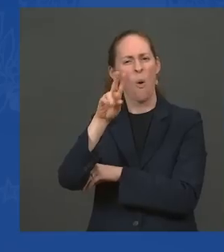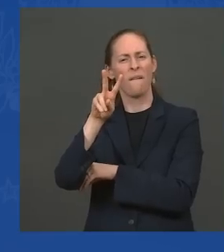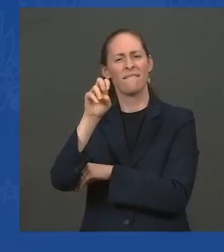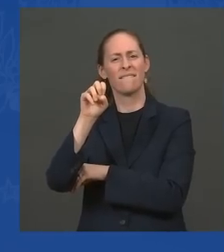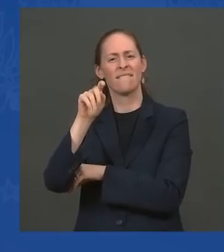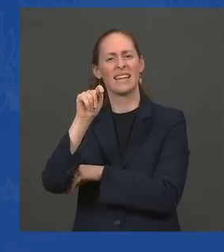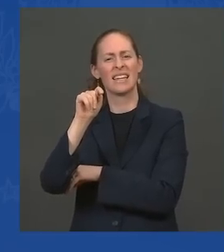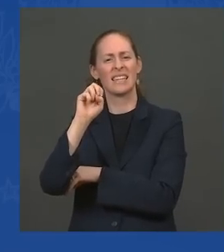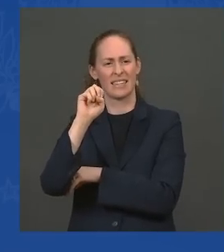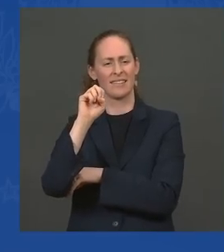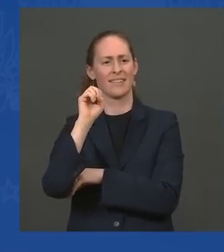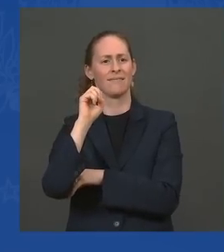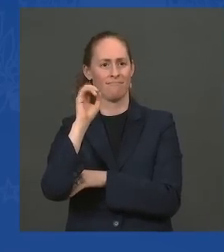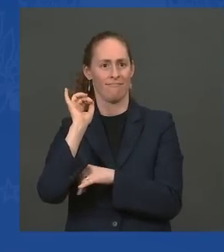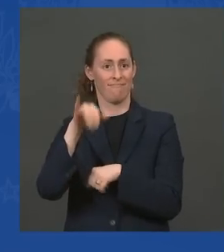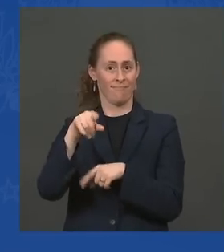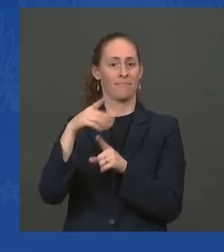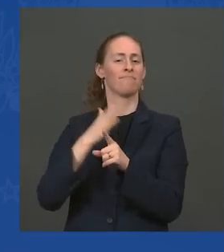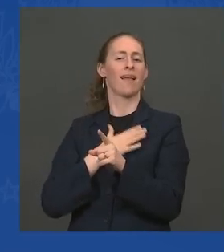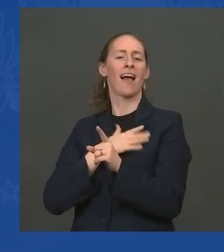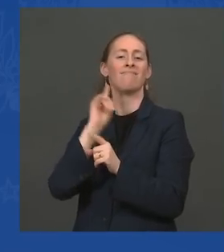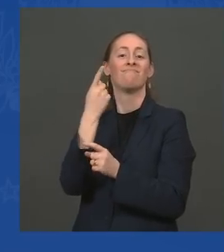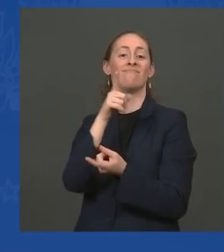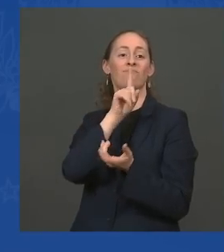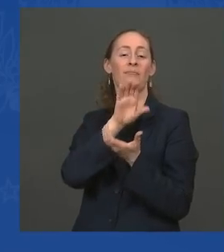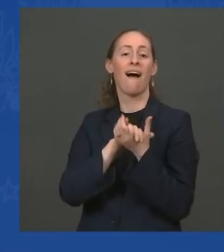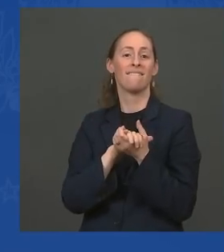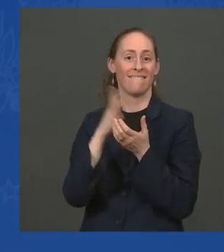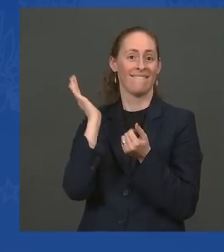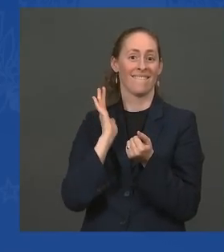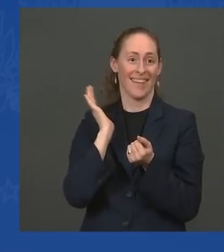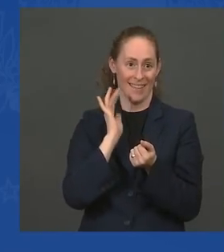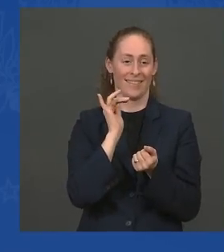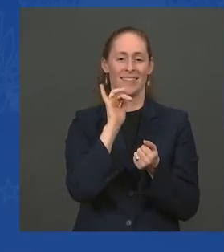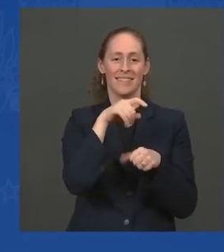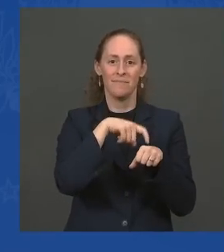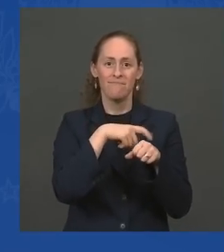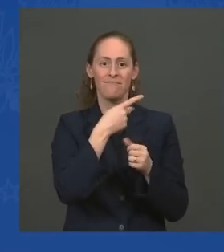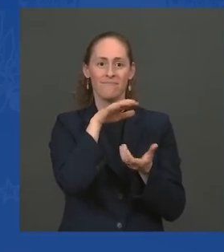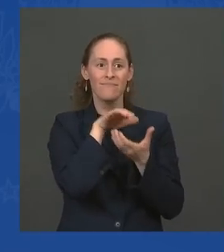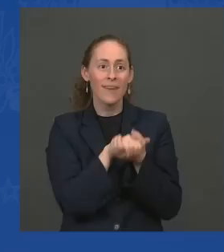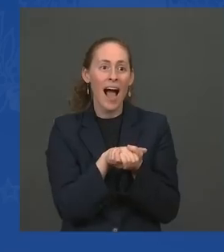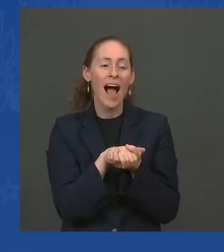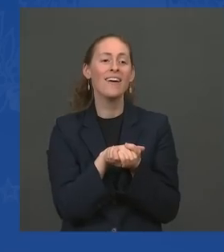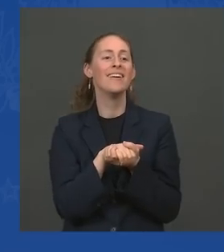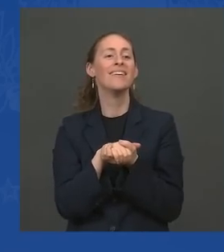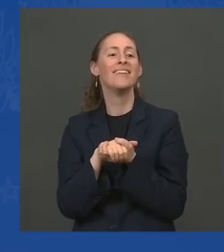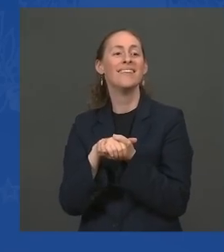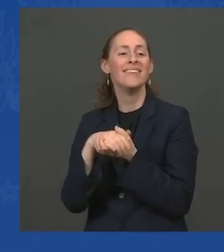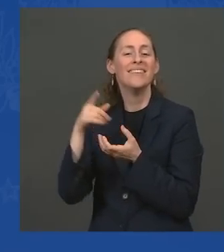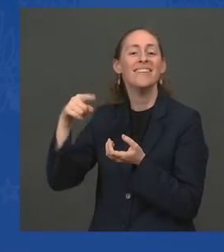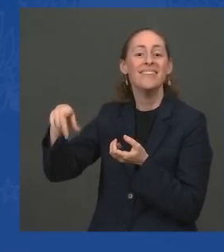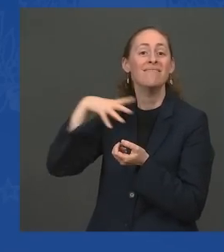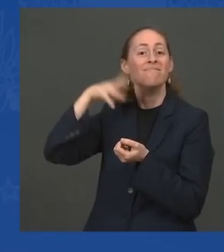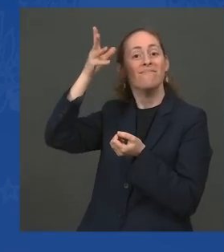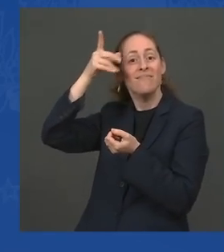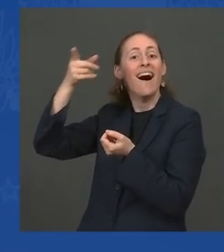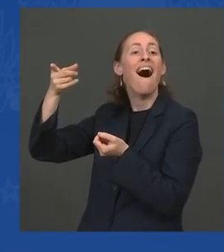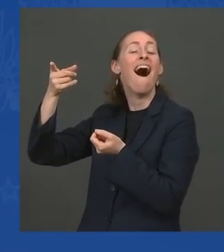My dad could afford the payments. He couldn't afford to buy it. But the point was, I thought that was the hell's bells, man.